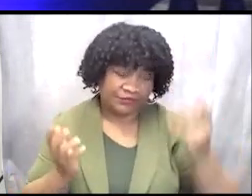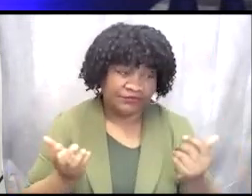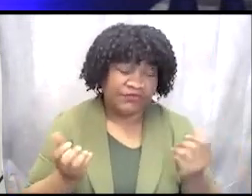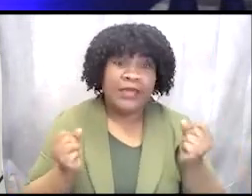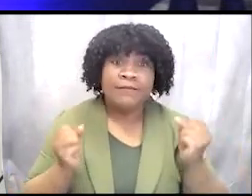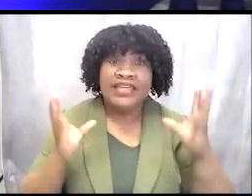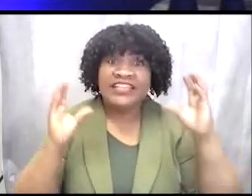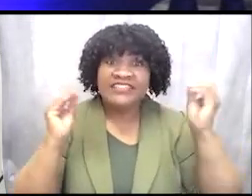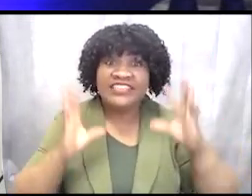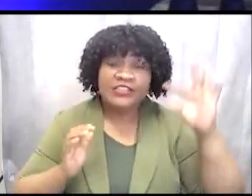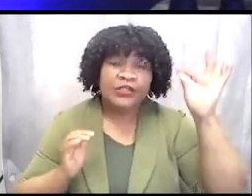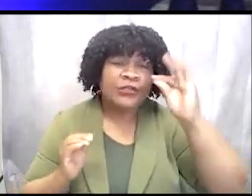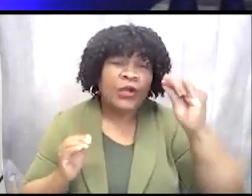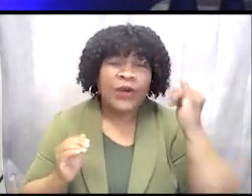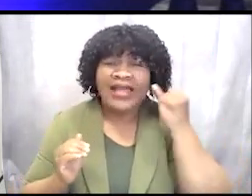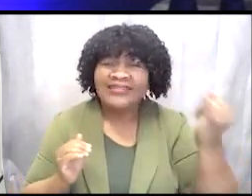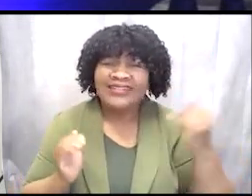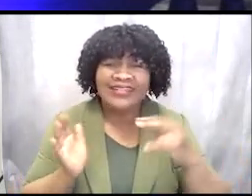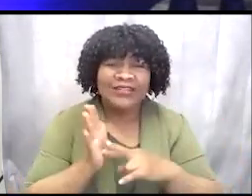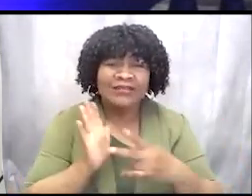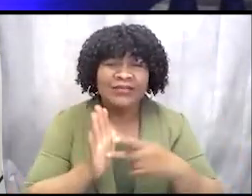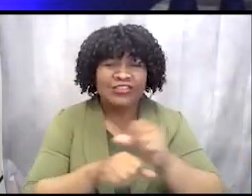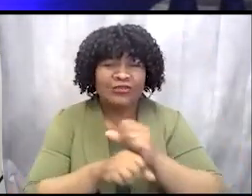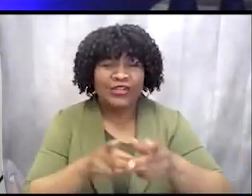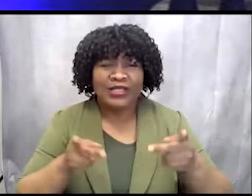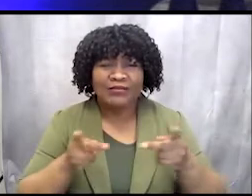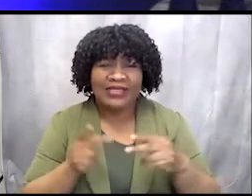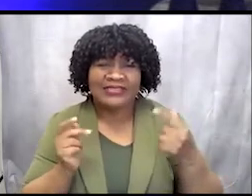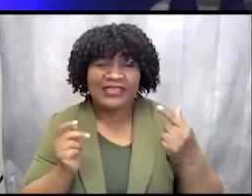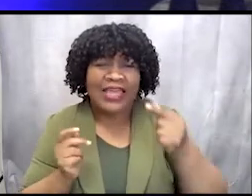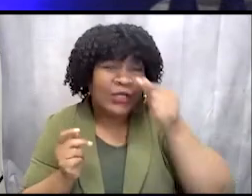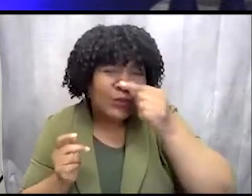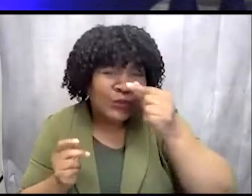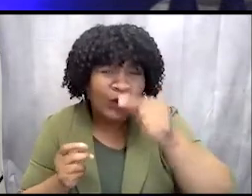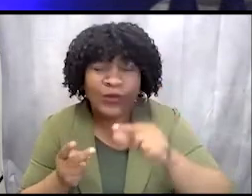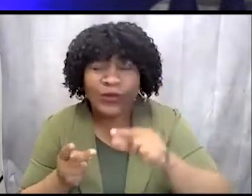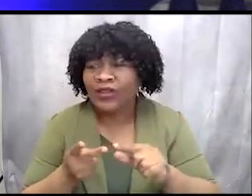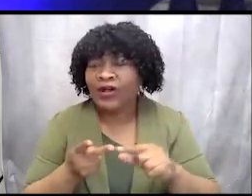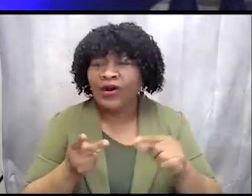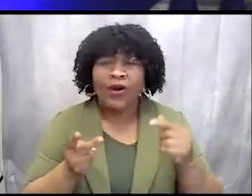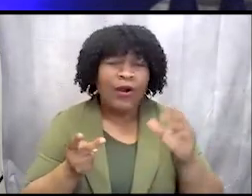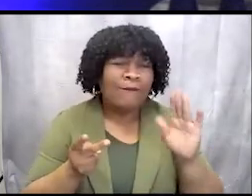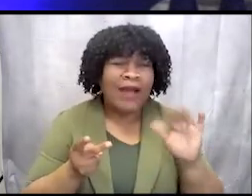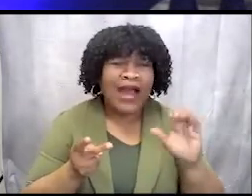Many of our teachers have no idea what it means to work at a place like Google or Microsoft or to be in the biotech industry.